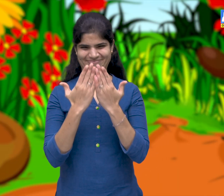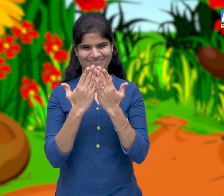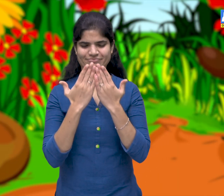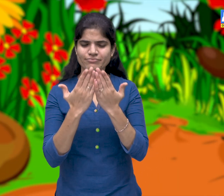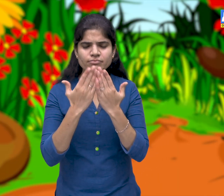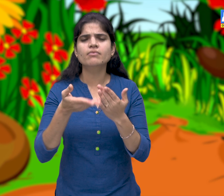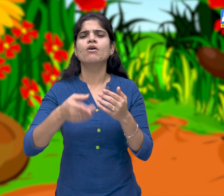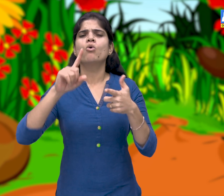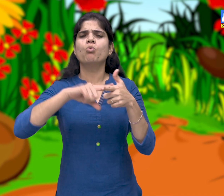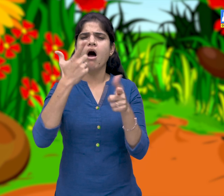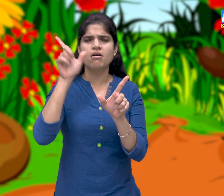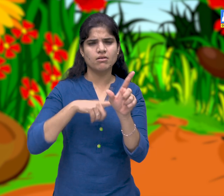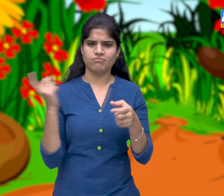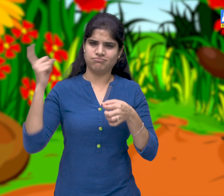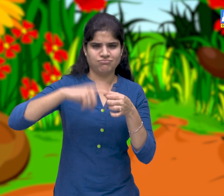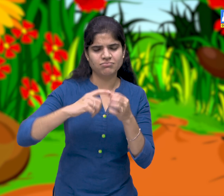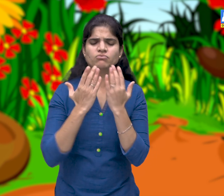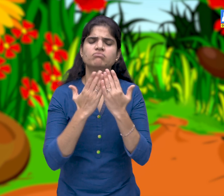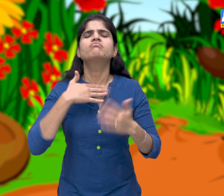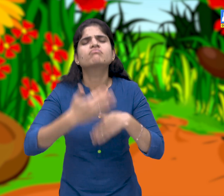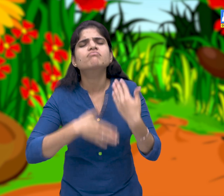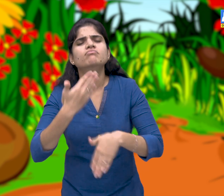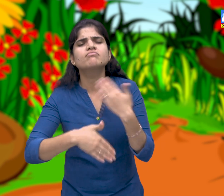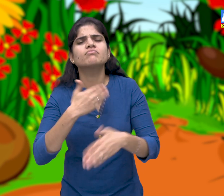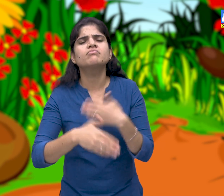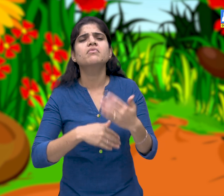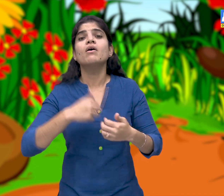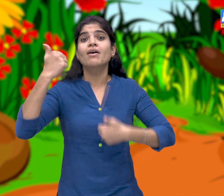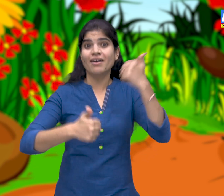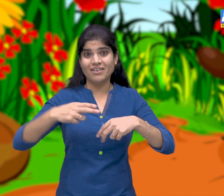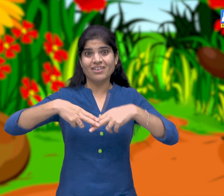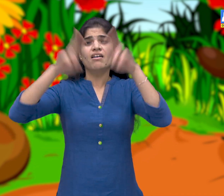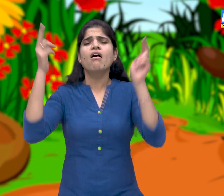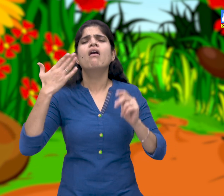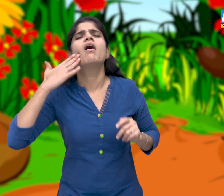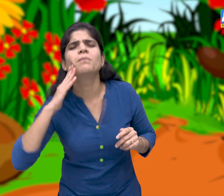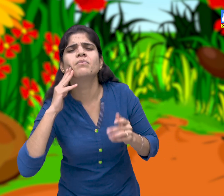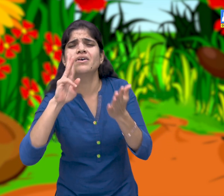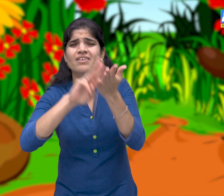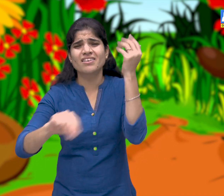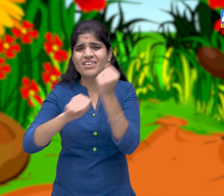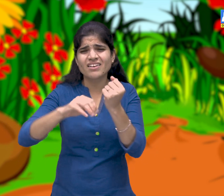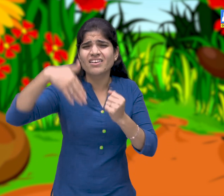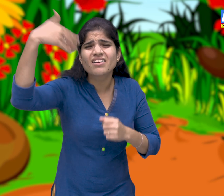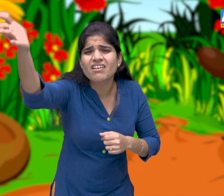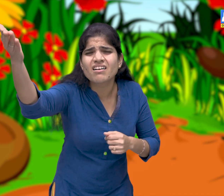Studies in school begins in the month of July, children procrastinate their studies